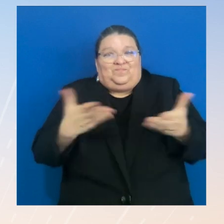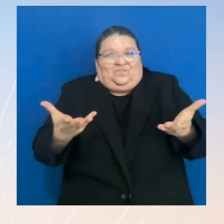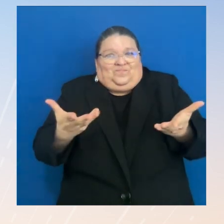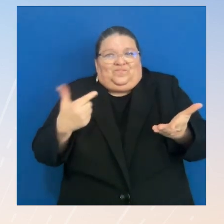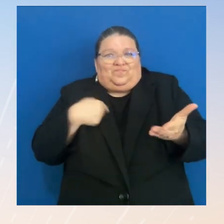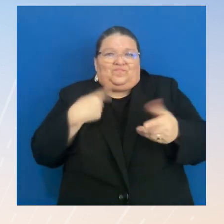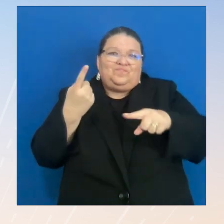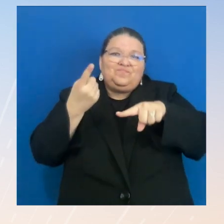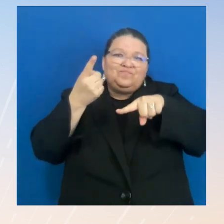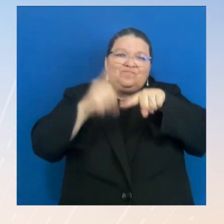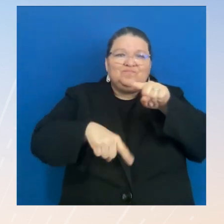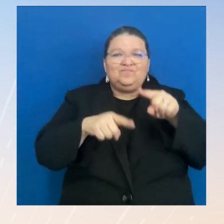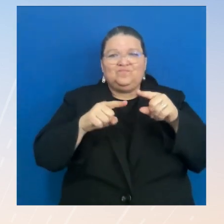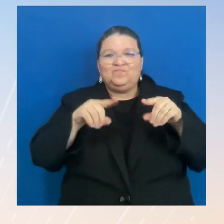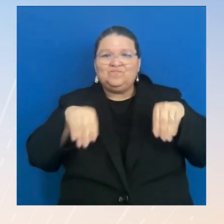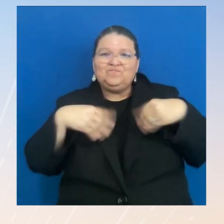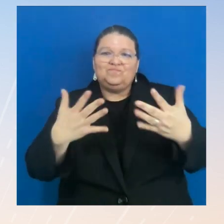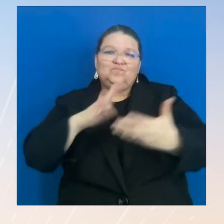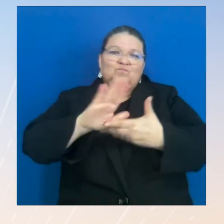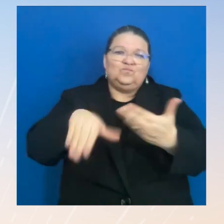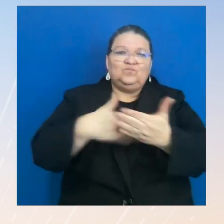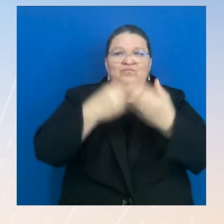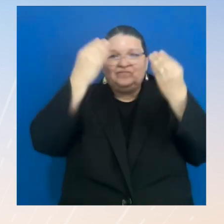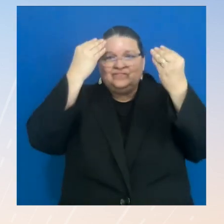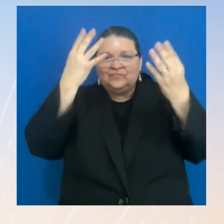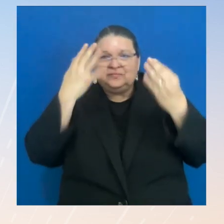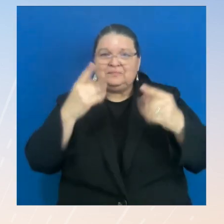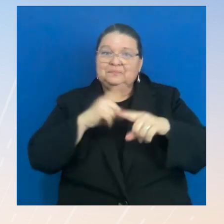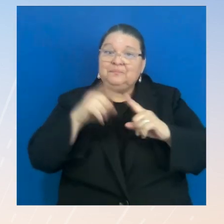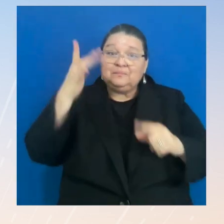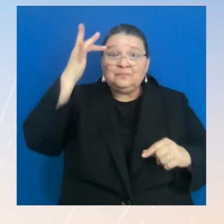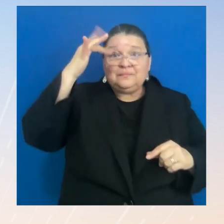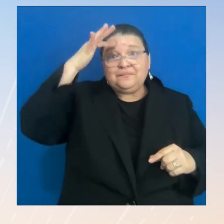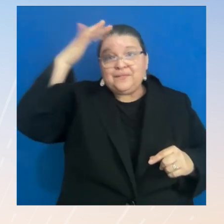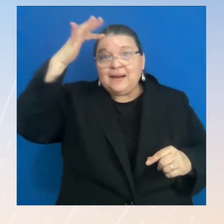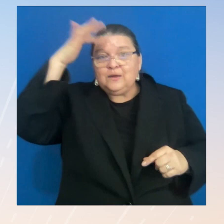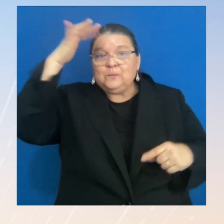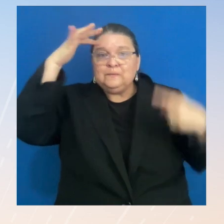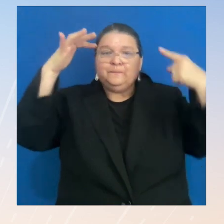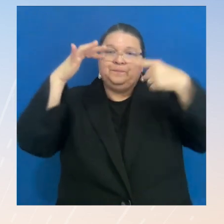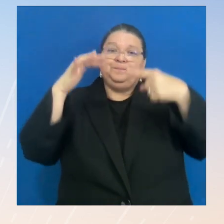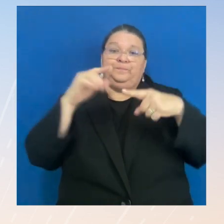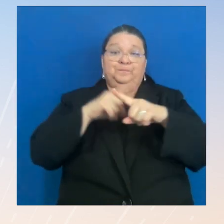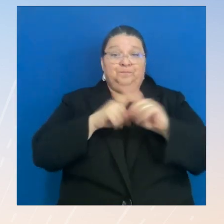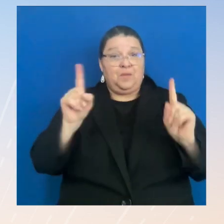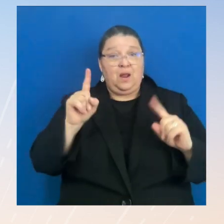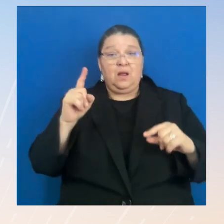ones that we would discuss with our partners and allies. But I would note that the planes would not have stopped